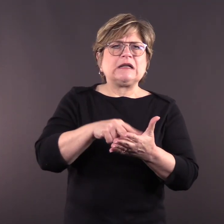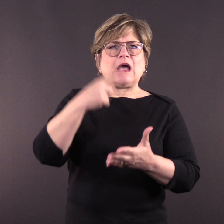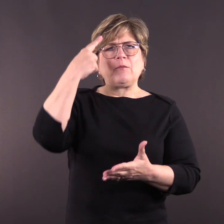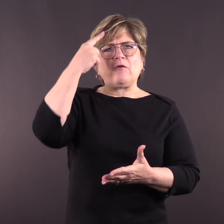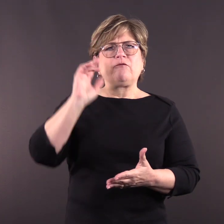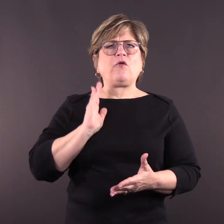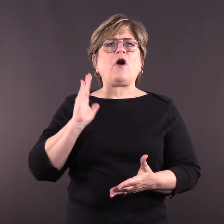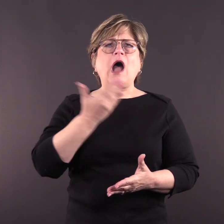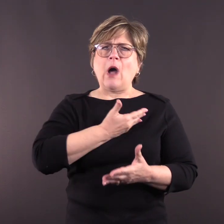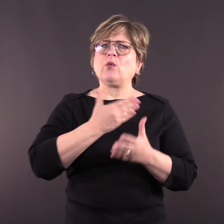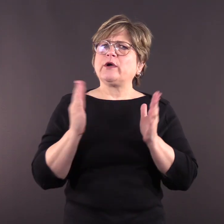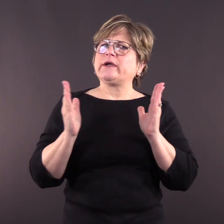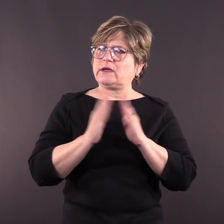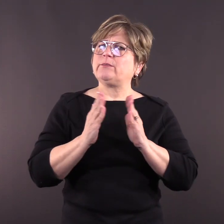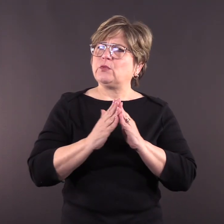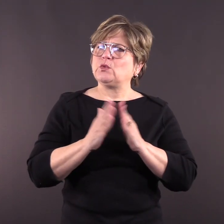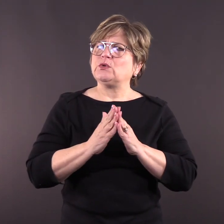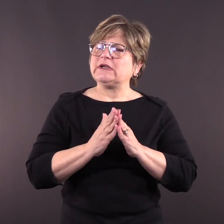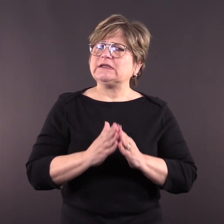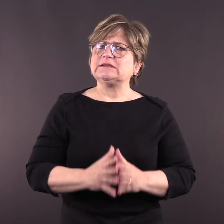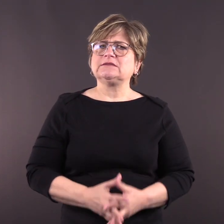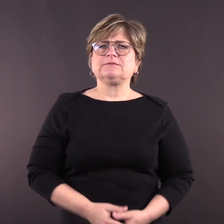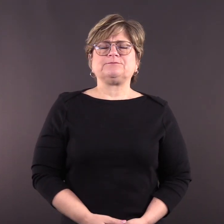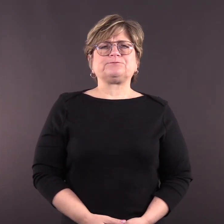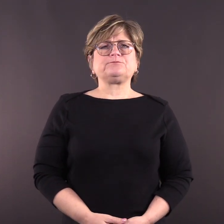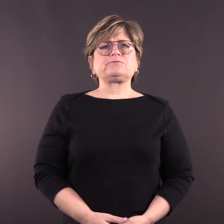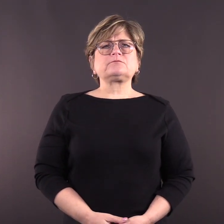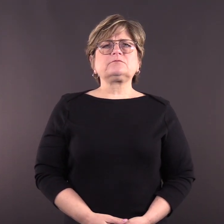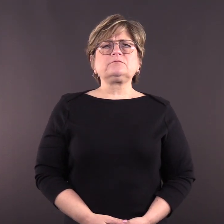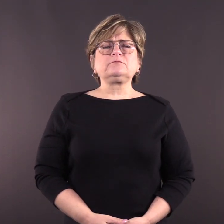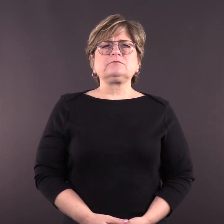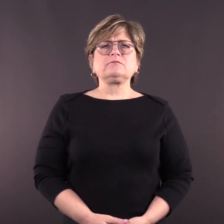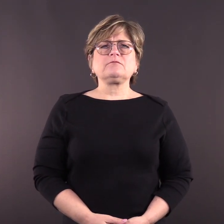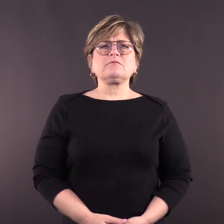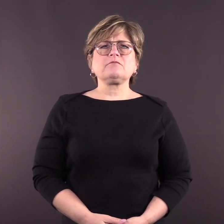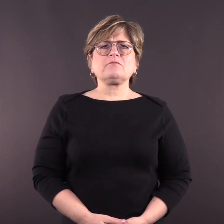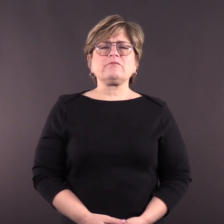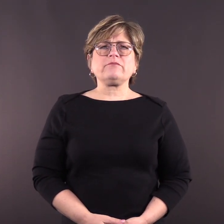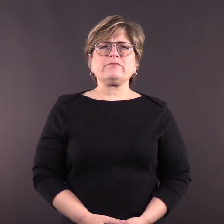1. We stand up for our communities